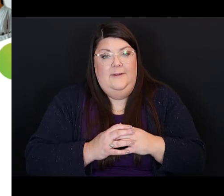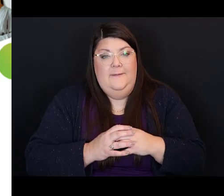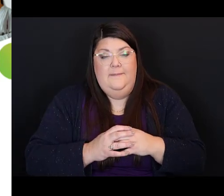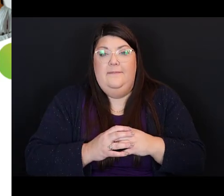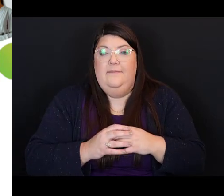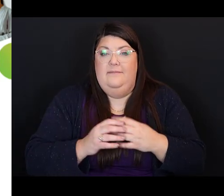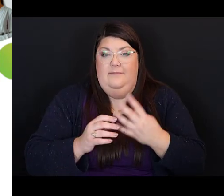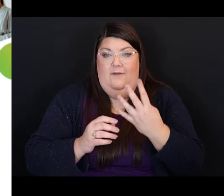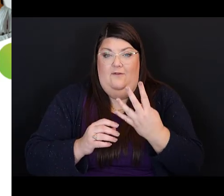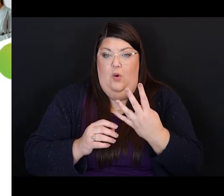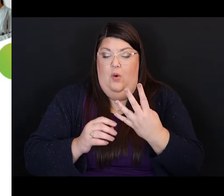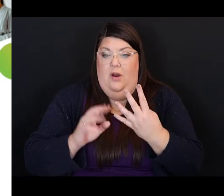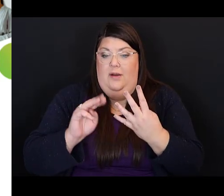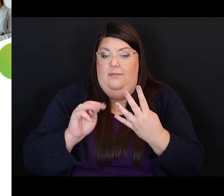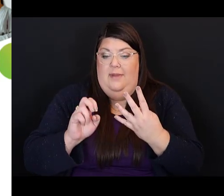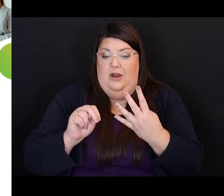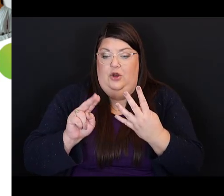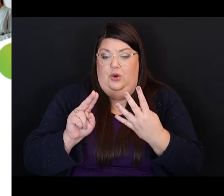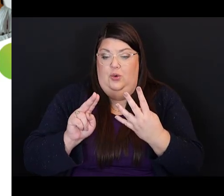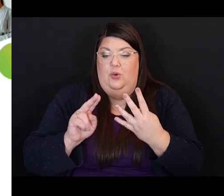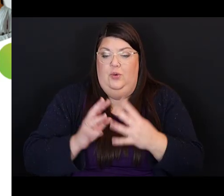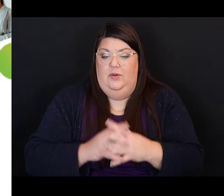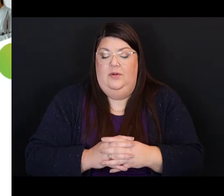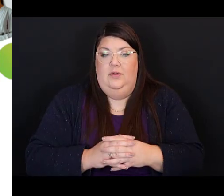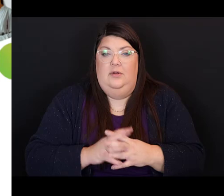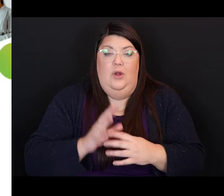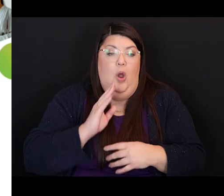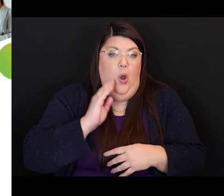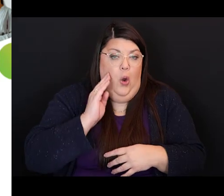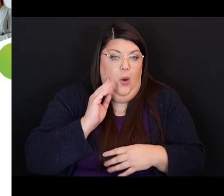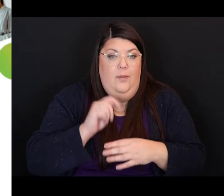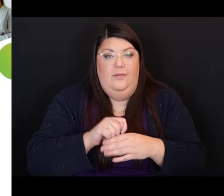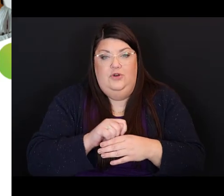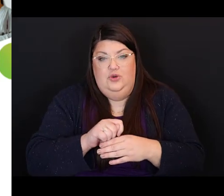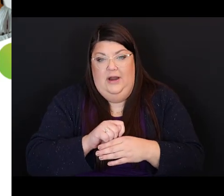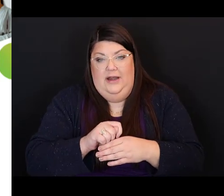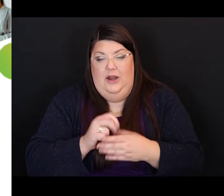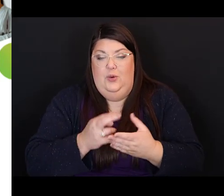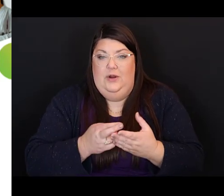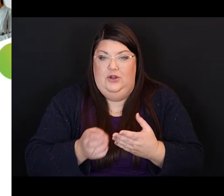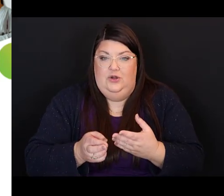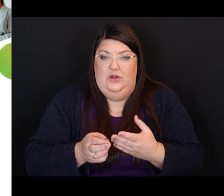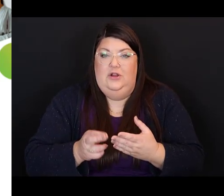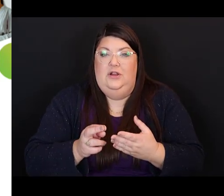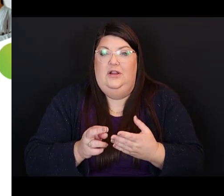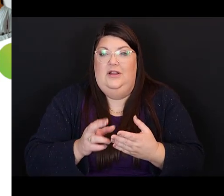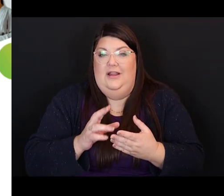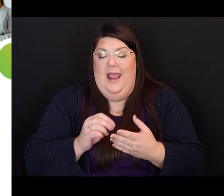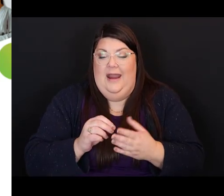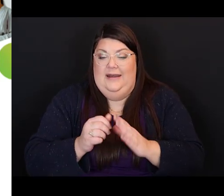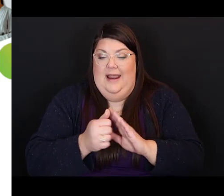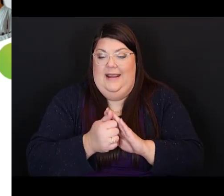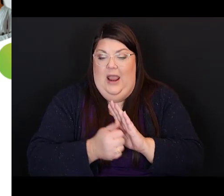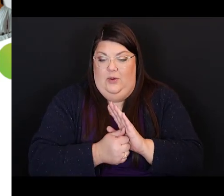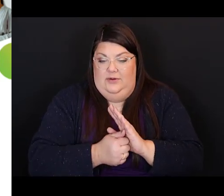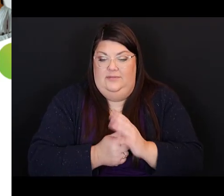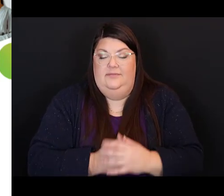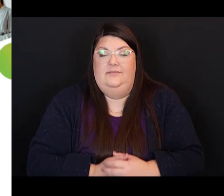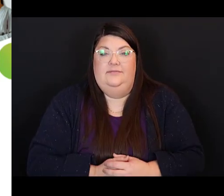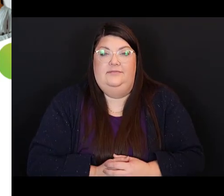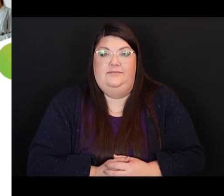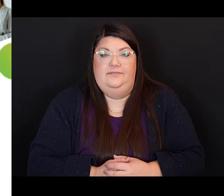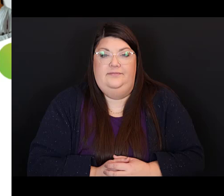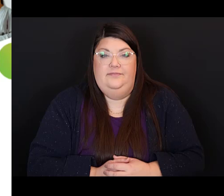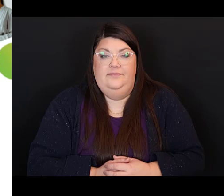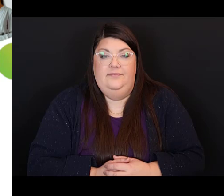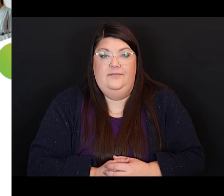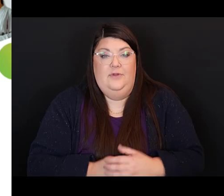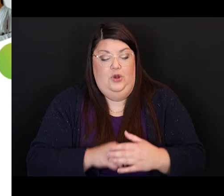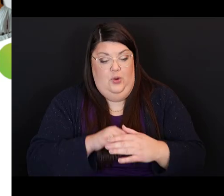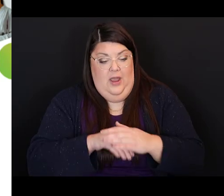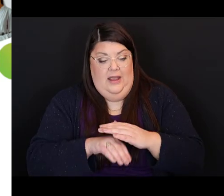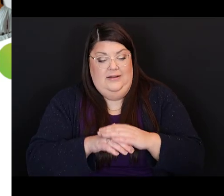the landing page. There are four menu items: home, training, resources, and account. Now to access